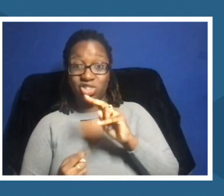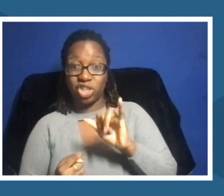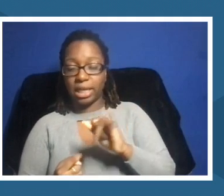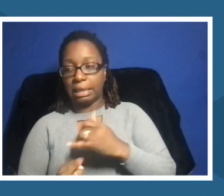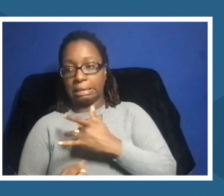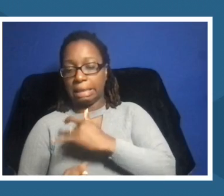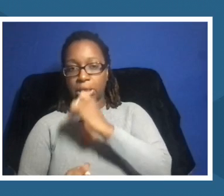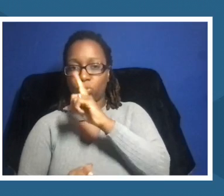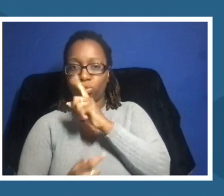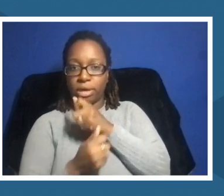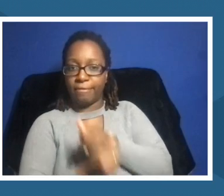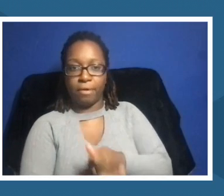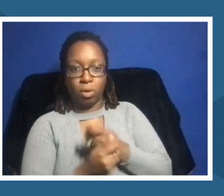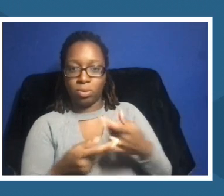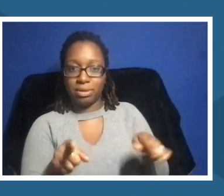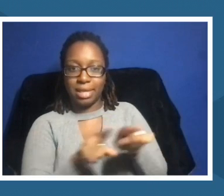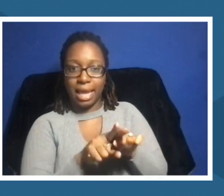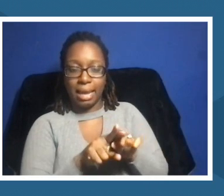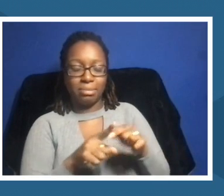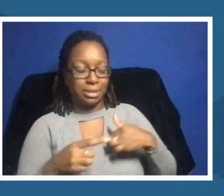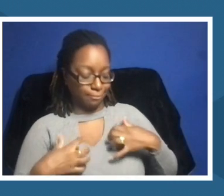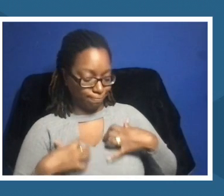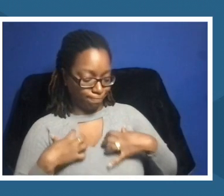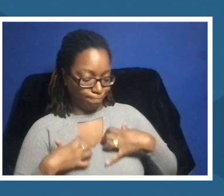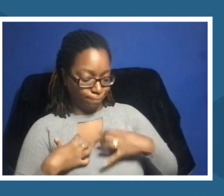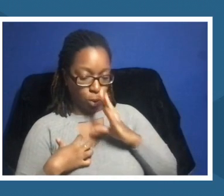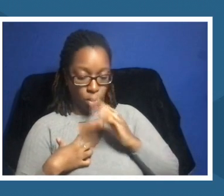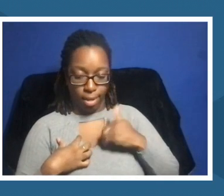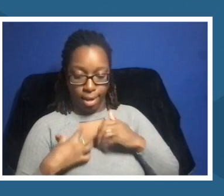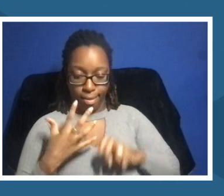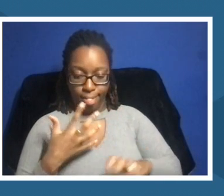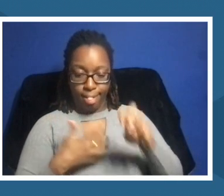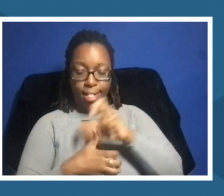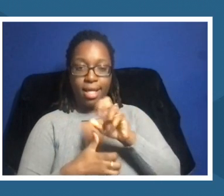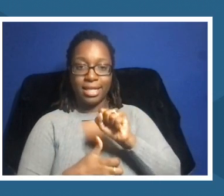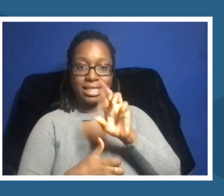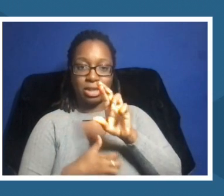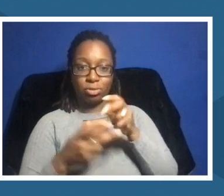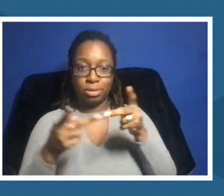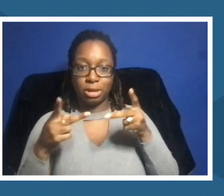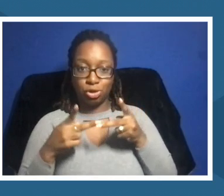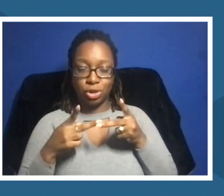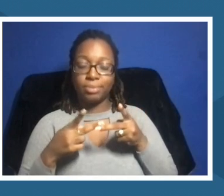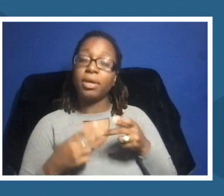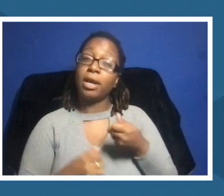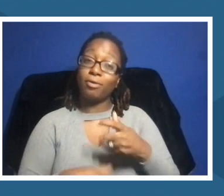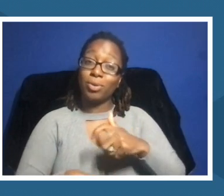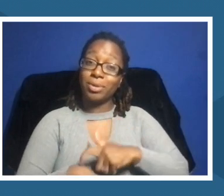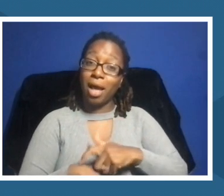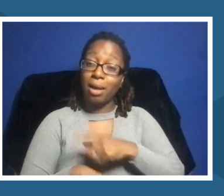be promoted to a senior level position in fact in her darker moments she